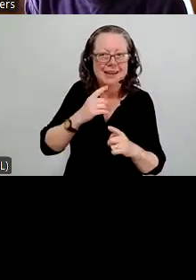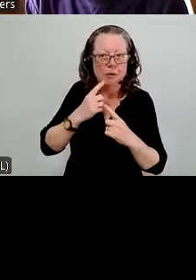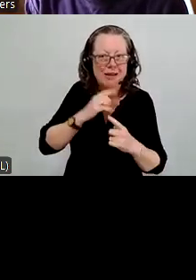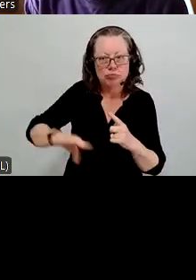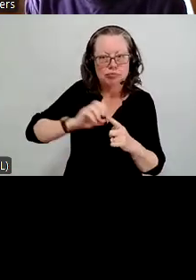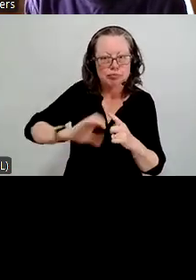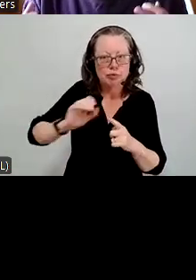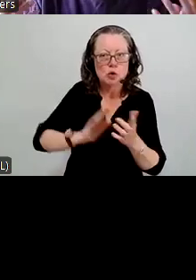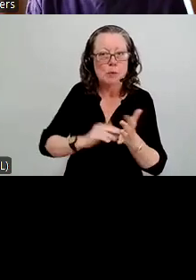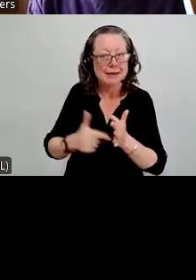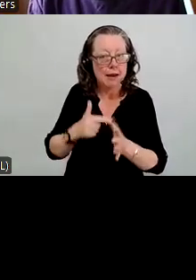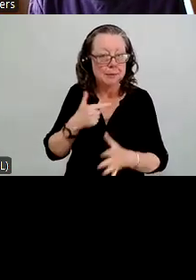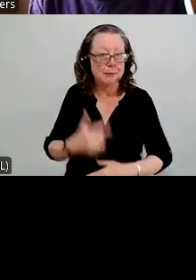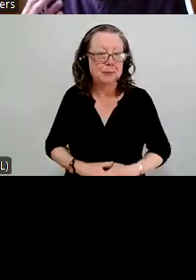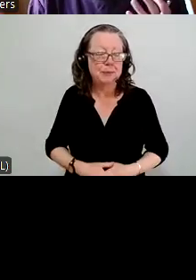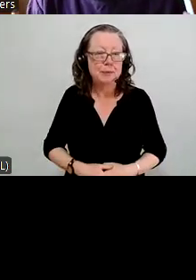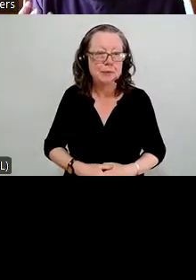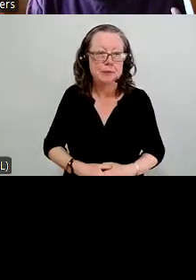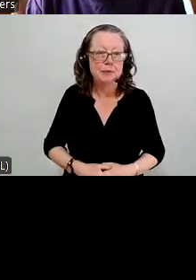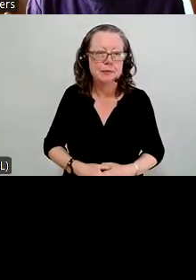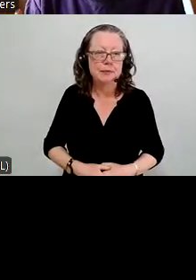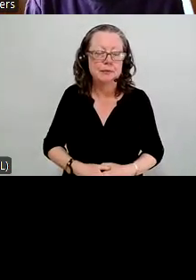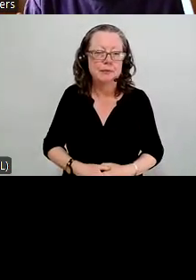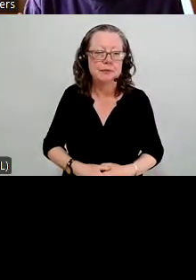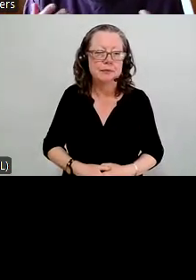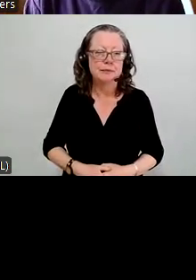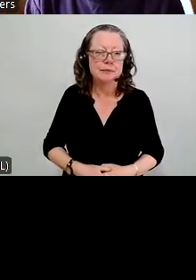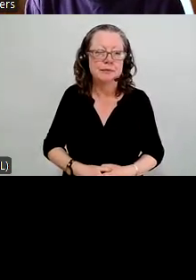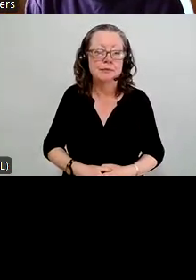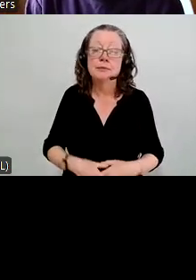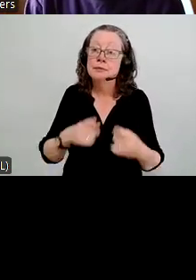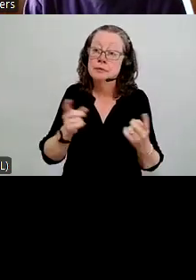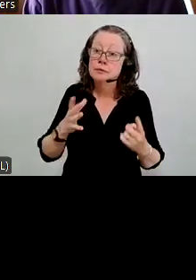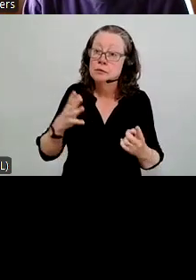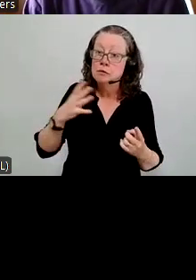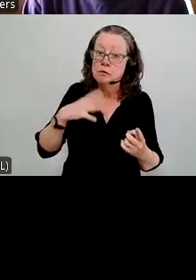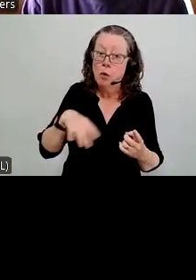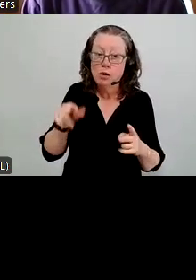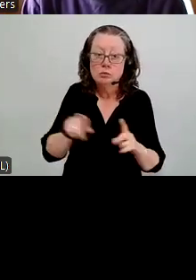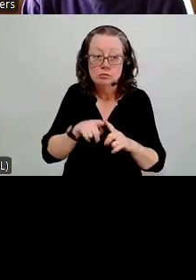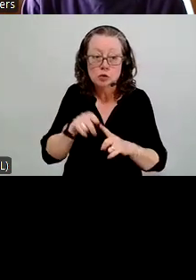are doing when it comes to adverts, there's a couple of ways that you can just do that as well.